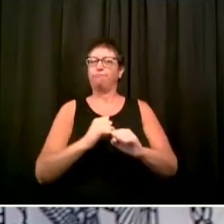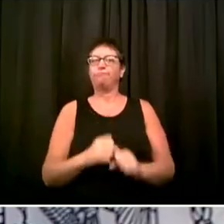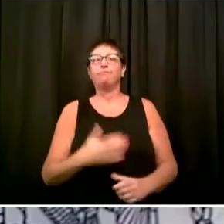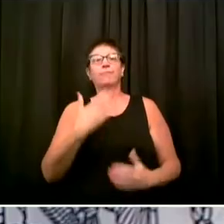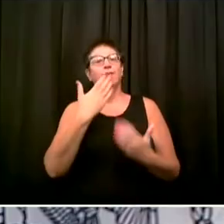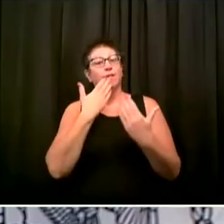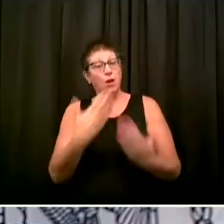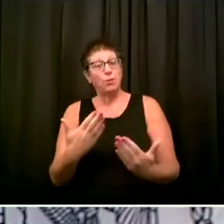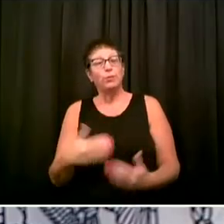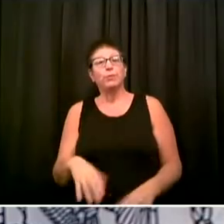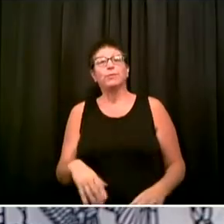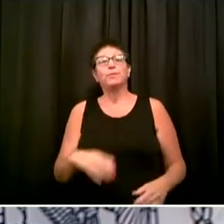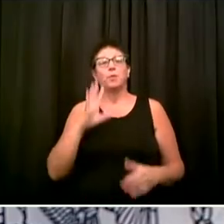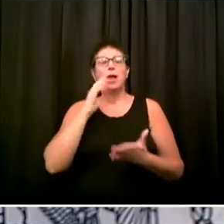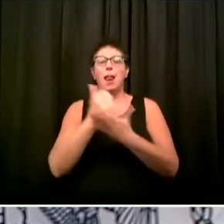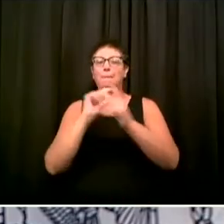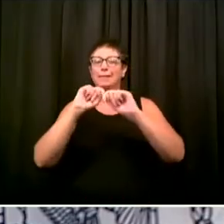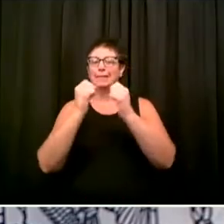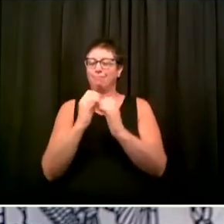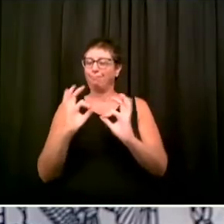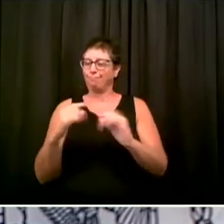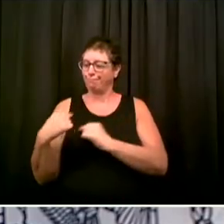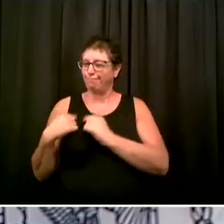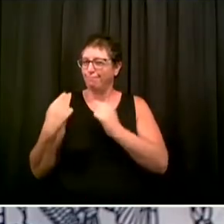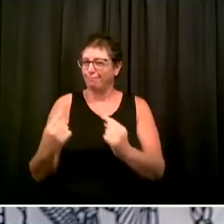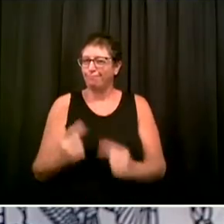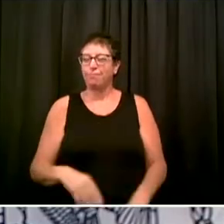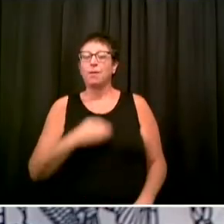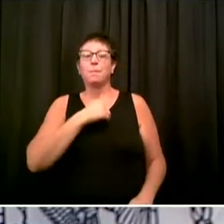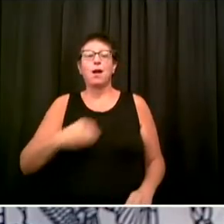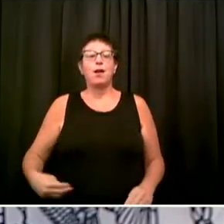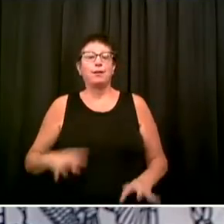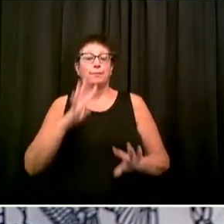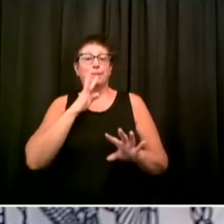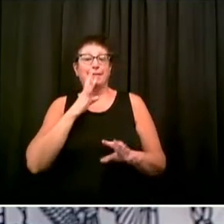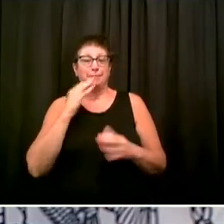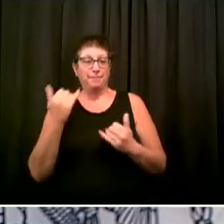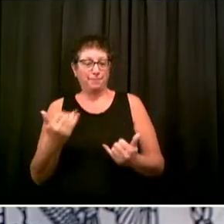LLWI